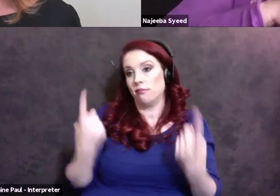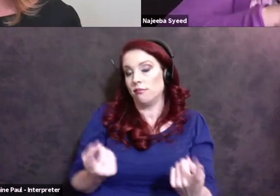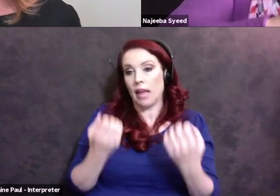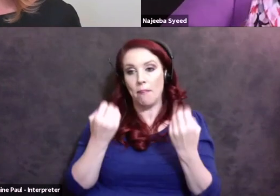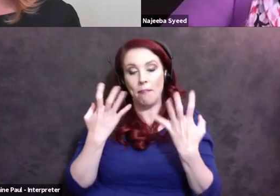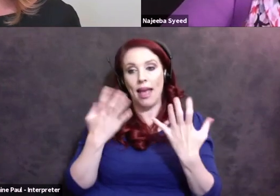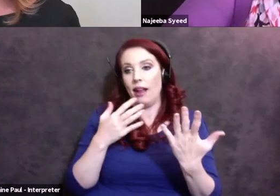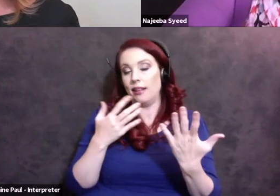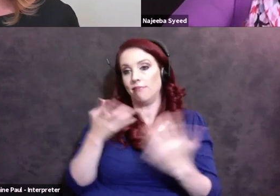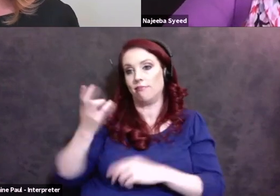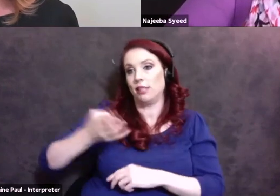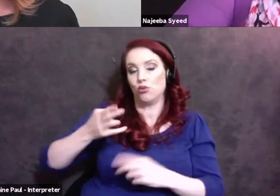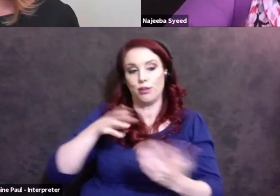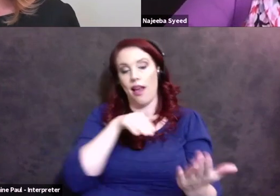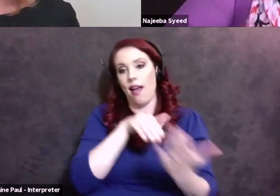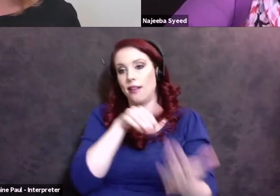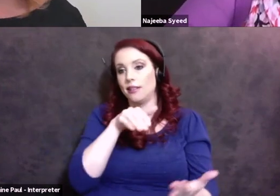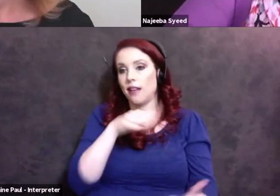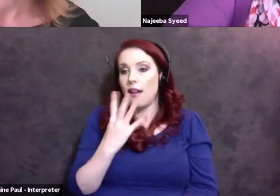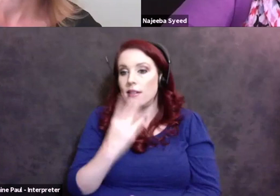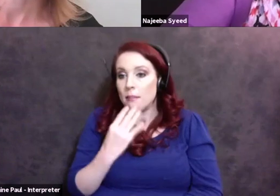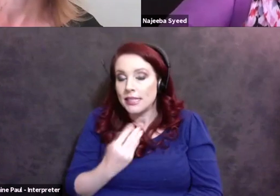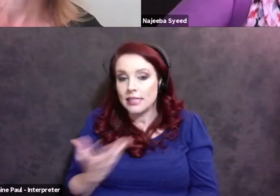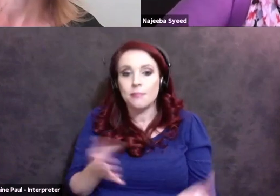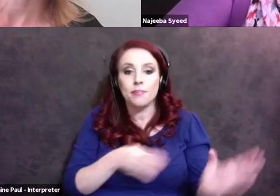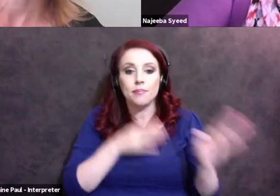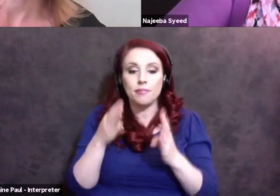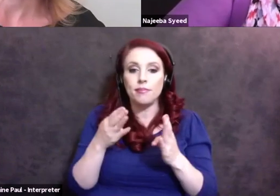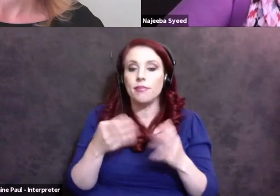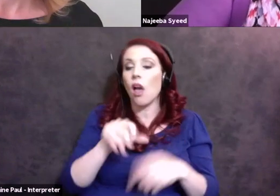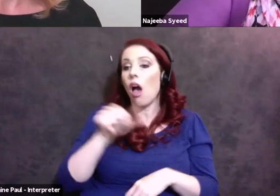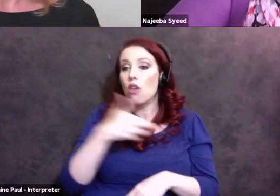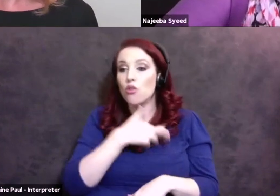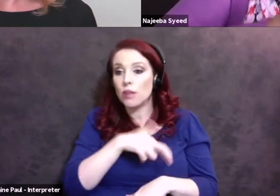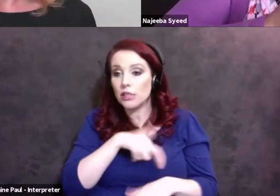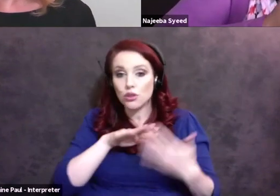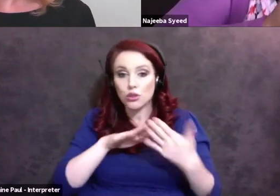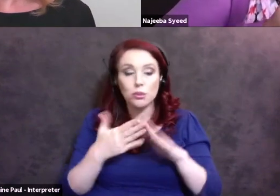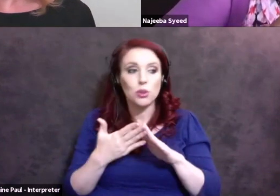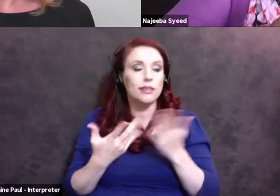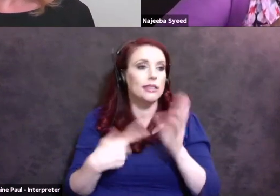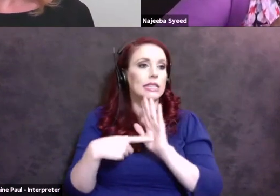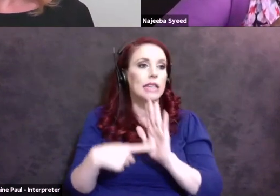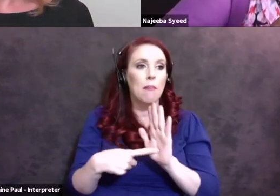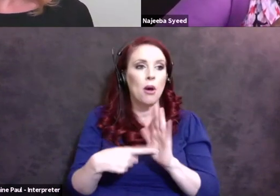there are other religious communities that when, for instance, we know that there have